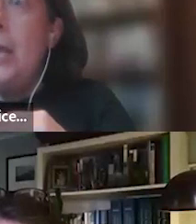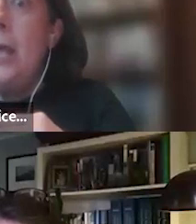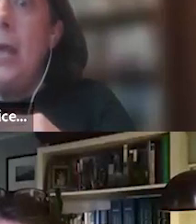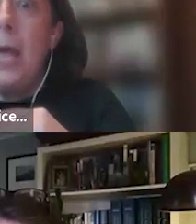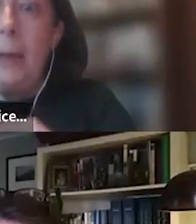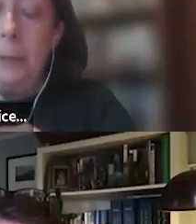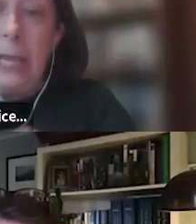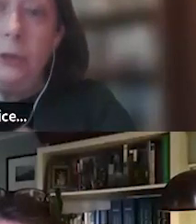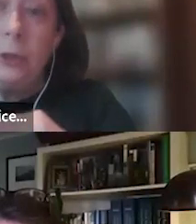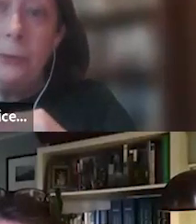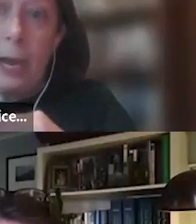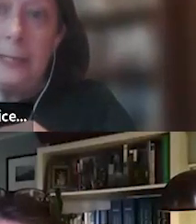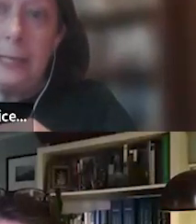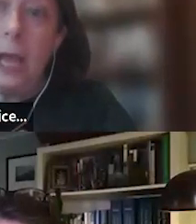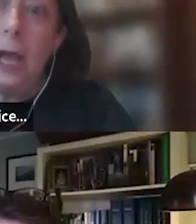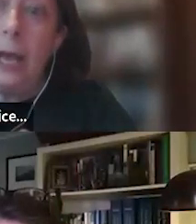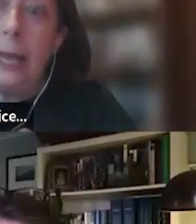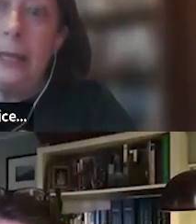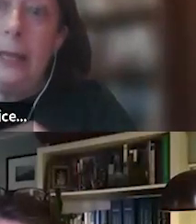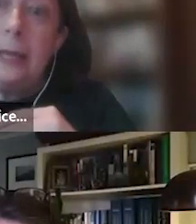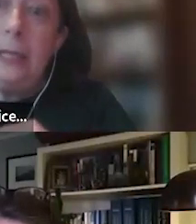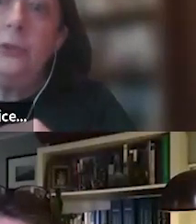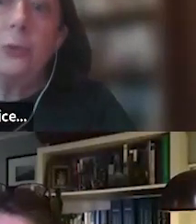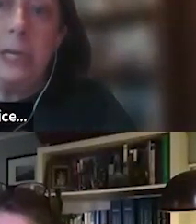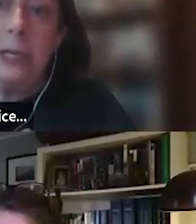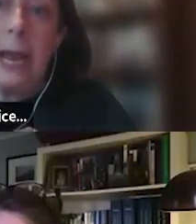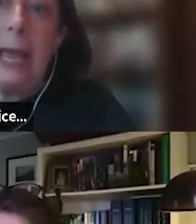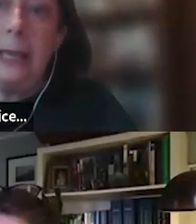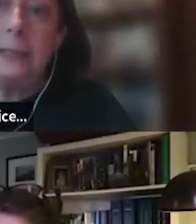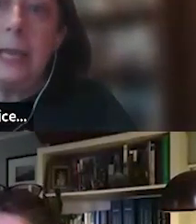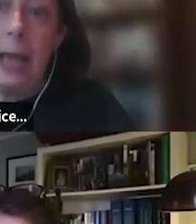An application for SSI is treated as an application